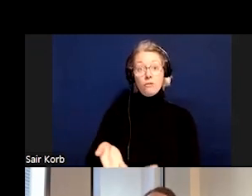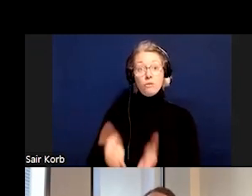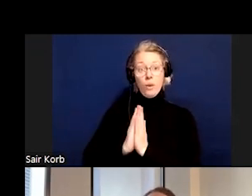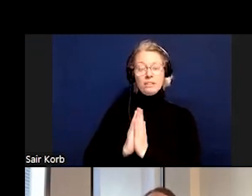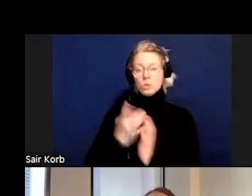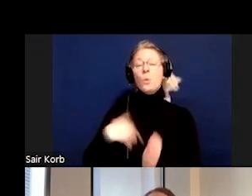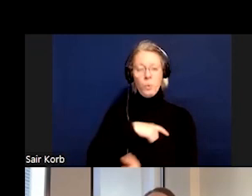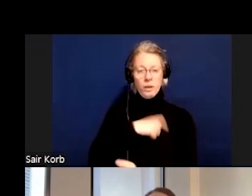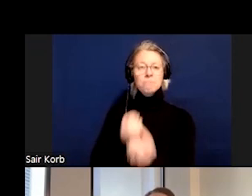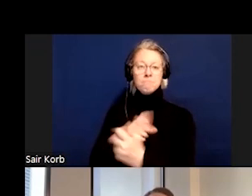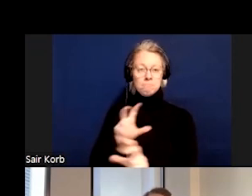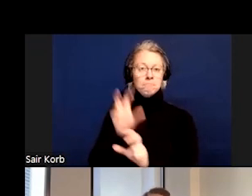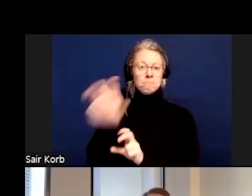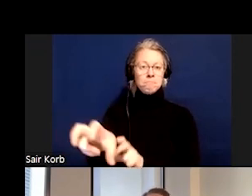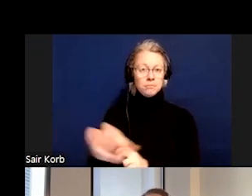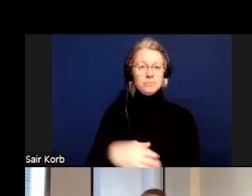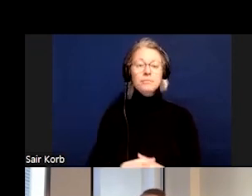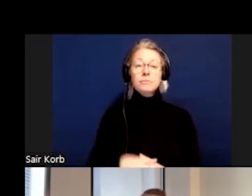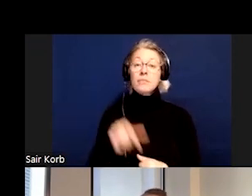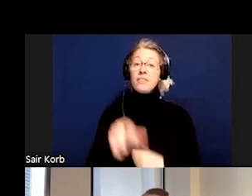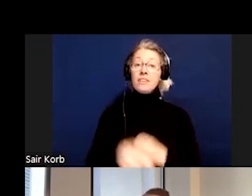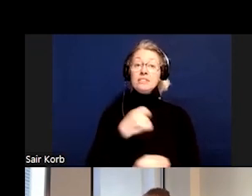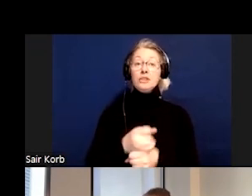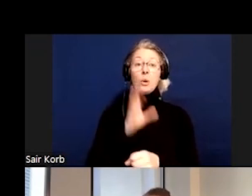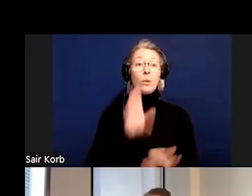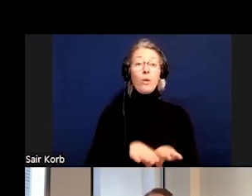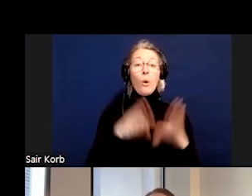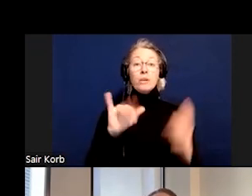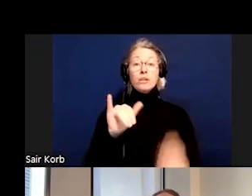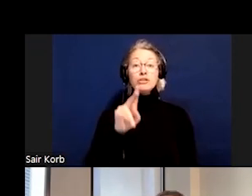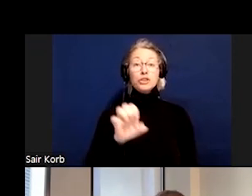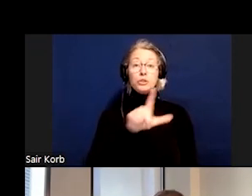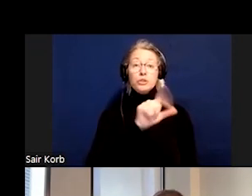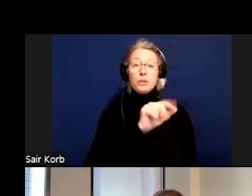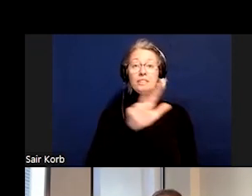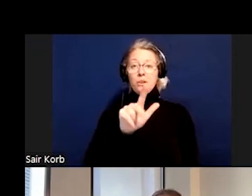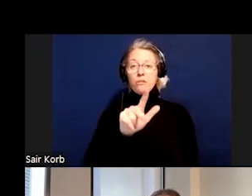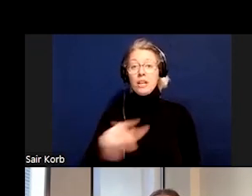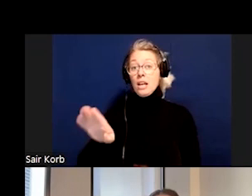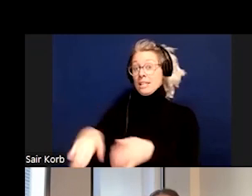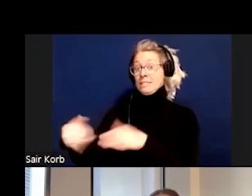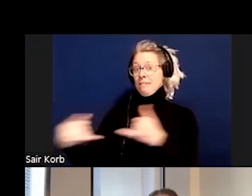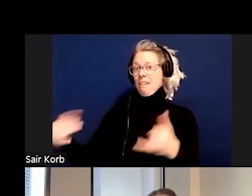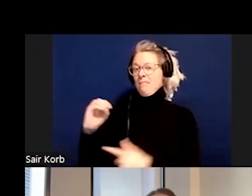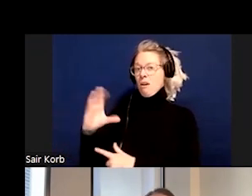this year, in June 2023, with the deadline in October to allow Morgan and Sable to connect